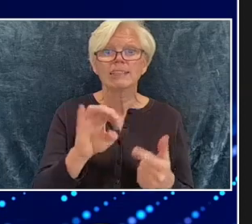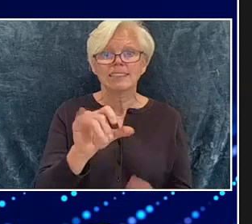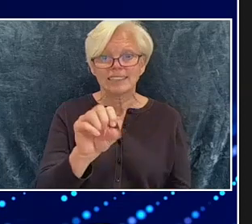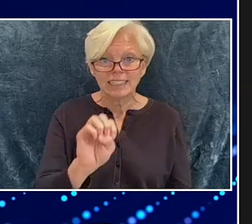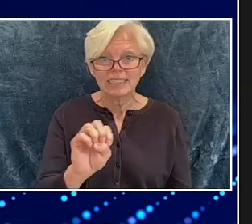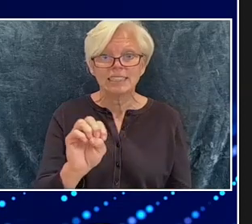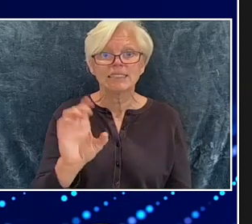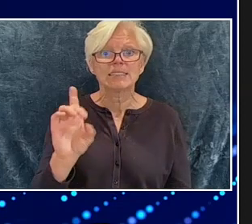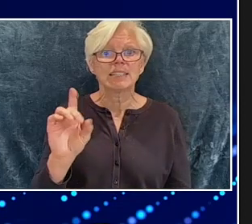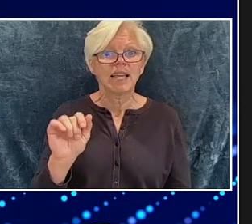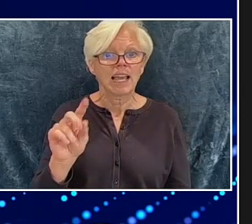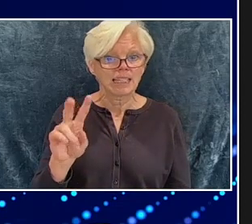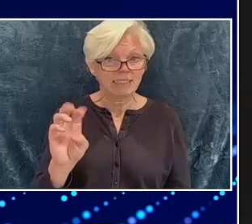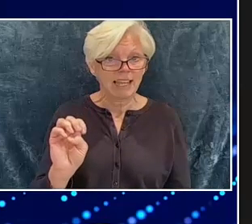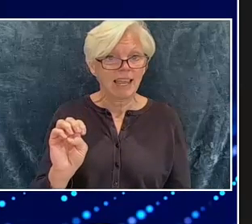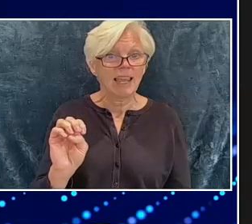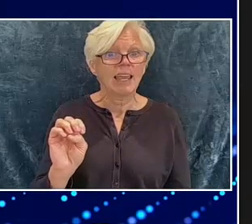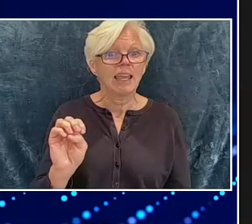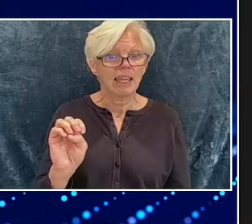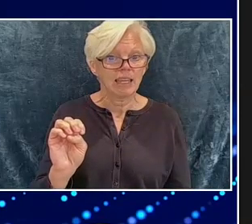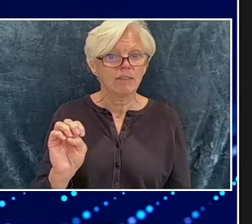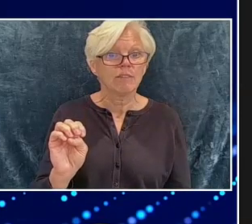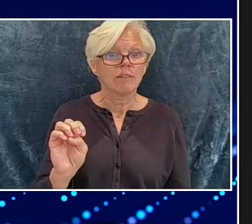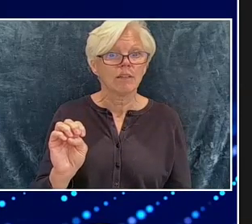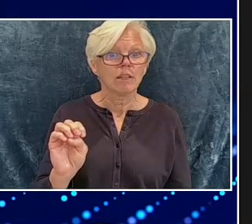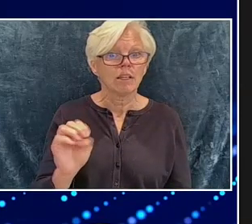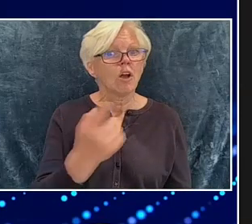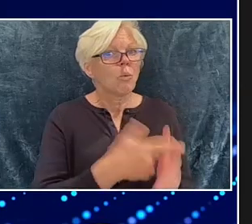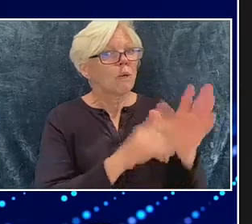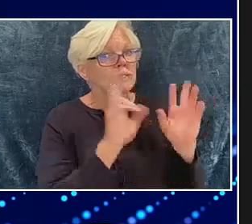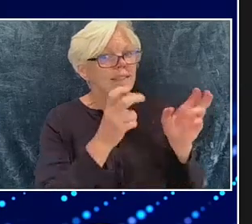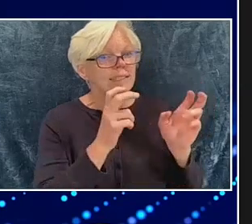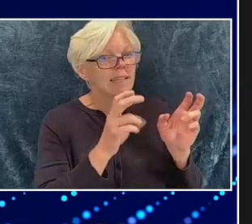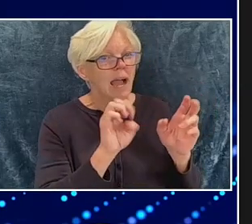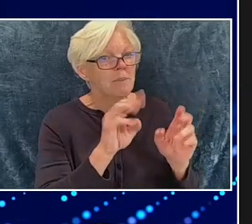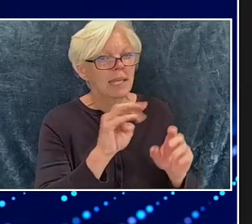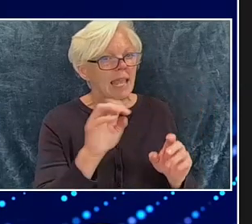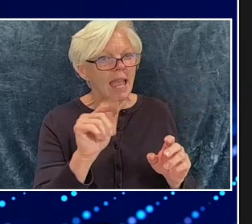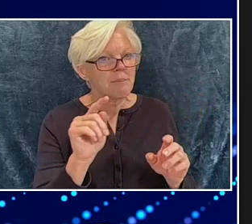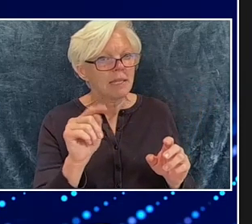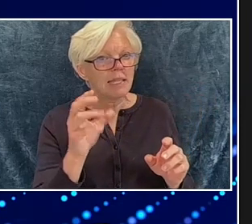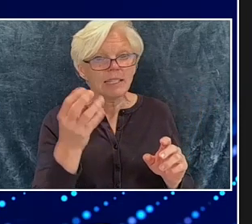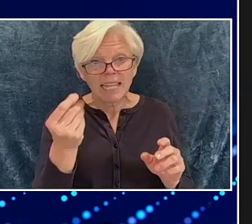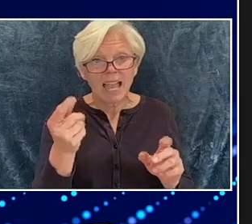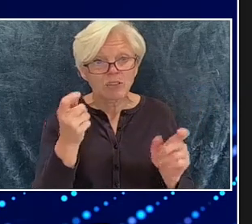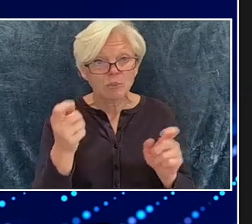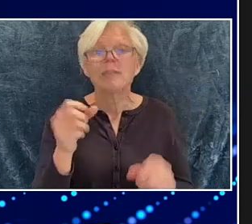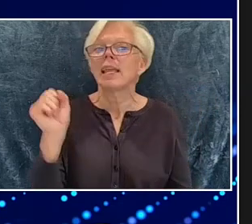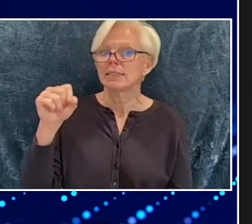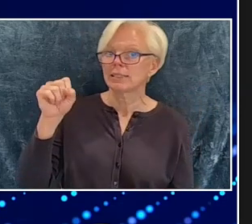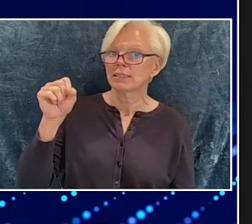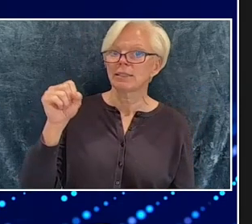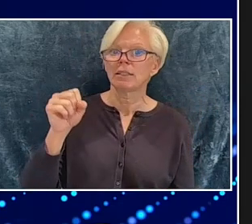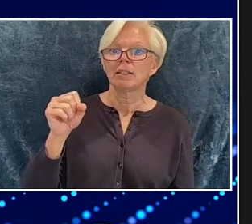I don't know if anyone else is on, but if- What is the topic, Emmett? Is it cash management? It is cash management. Then that's the three of us.